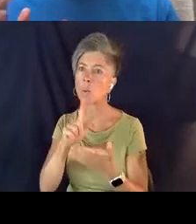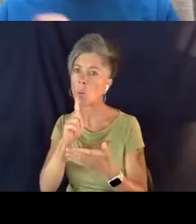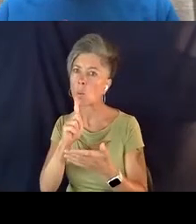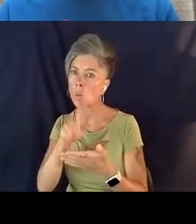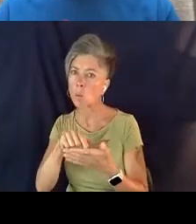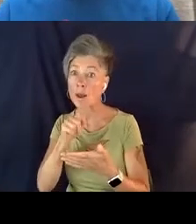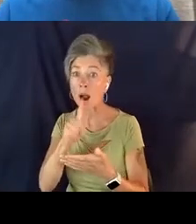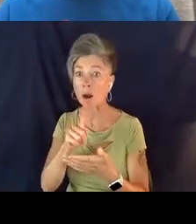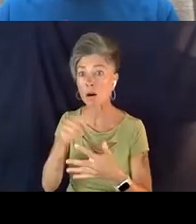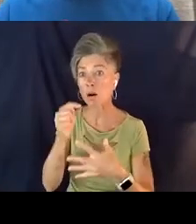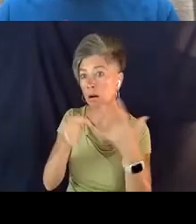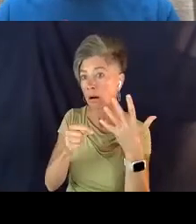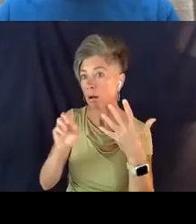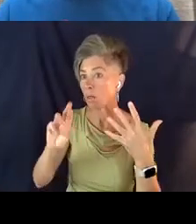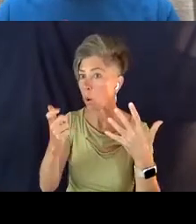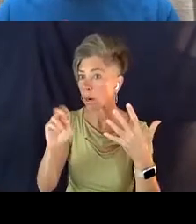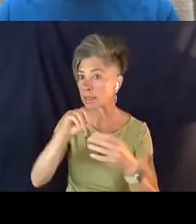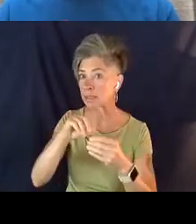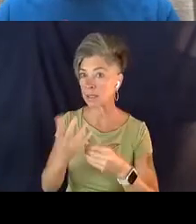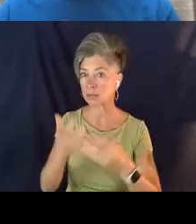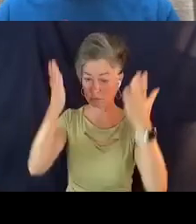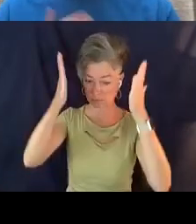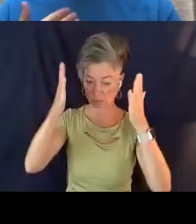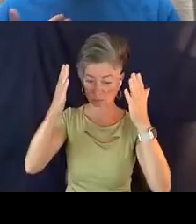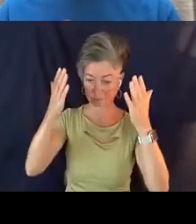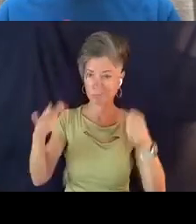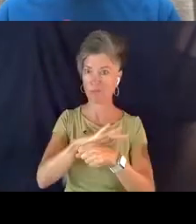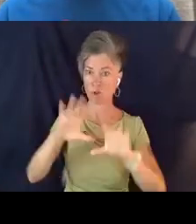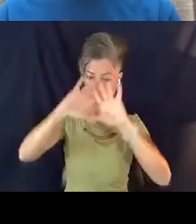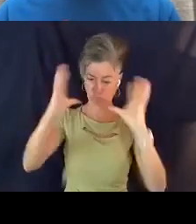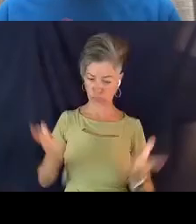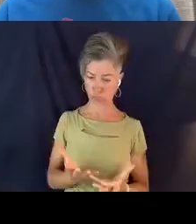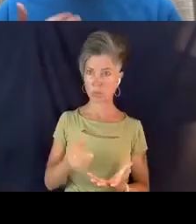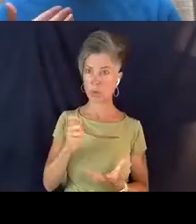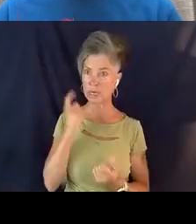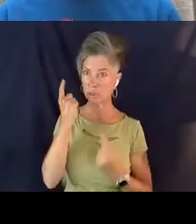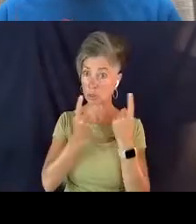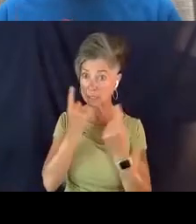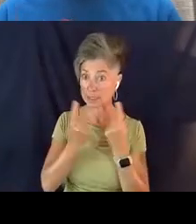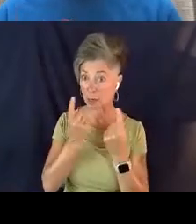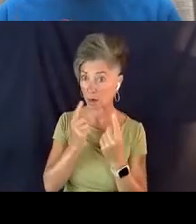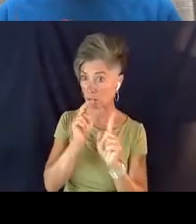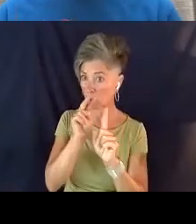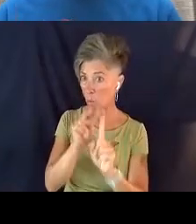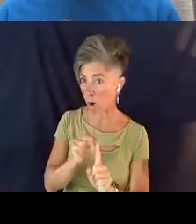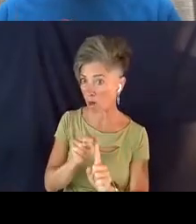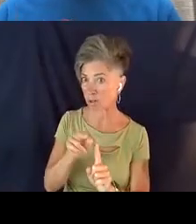to continuously take into account?" So that prostate is likely not gonna do much